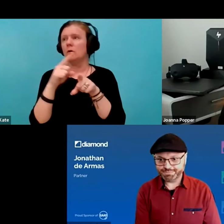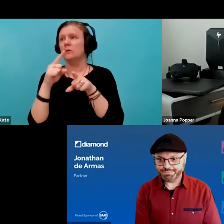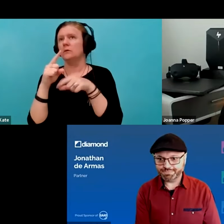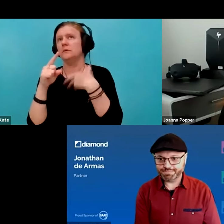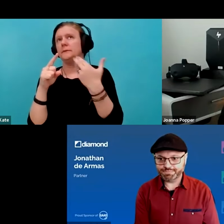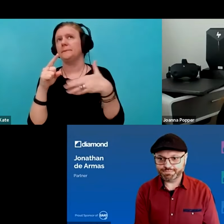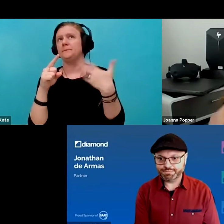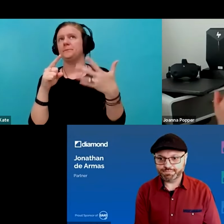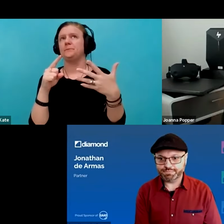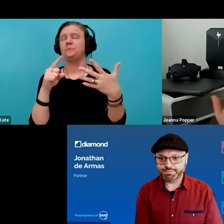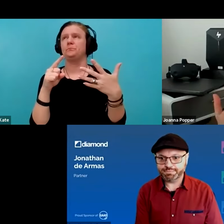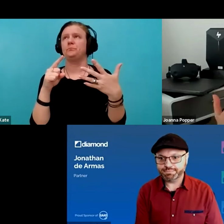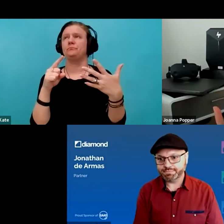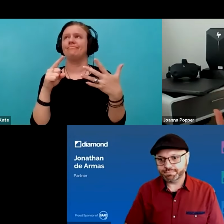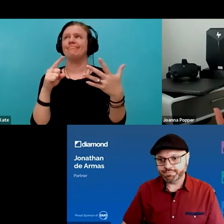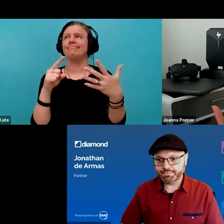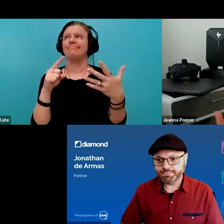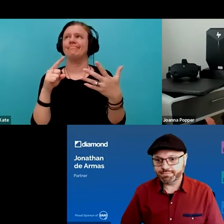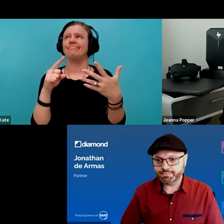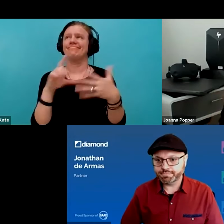Joanna Popper: You. There's, there's, there's content in games that have been